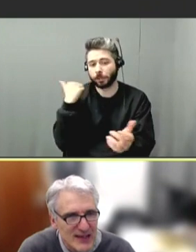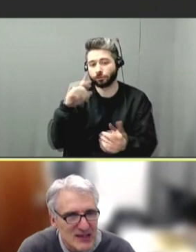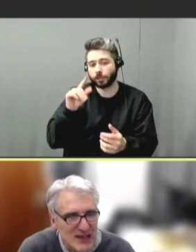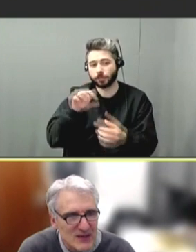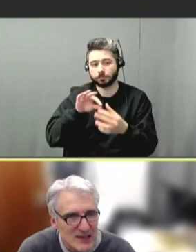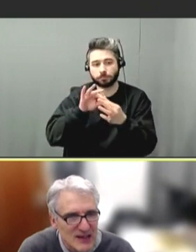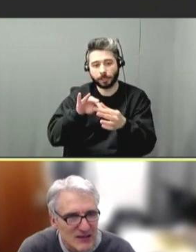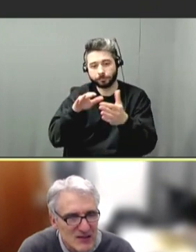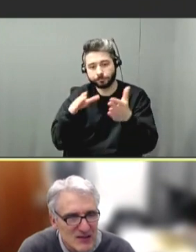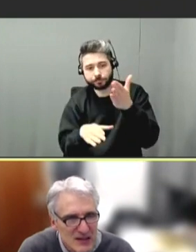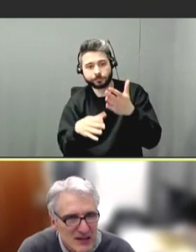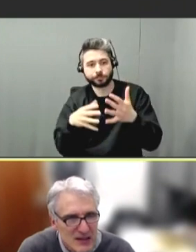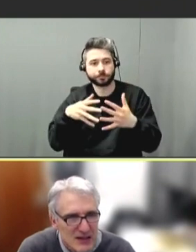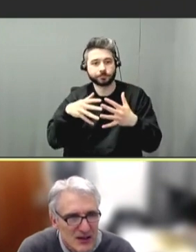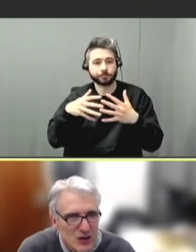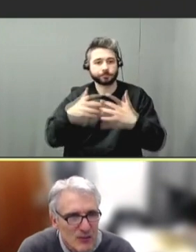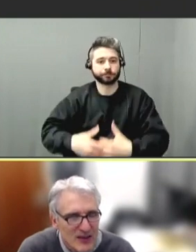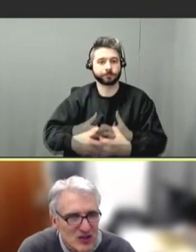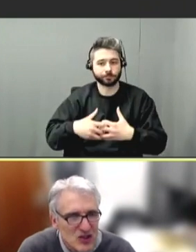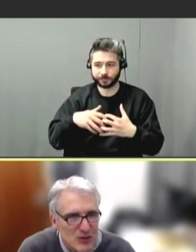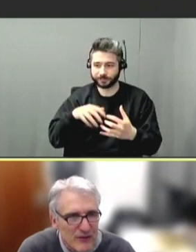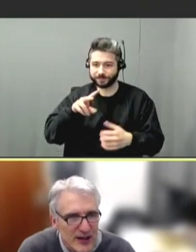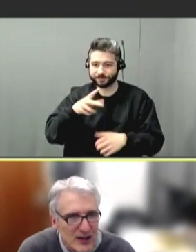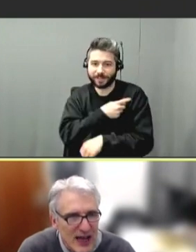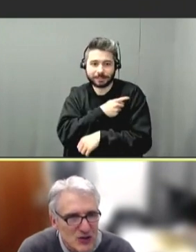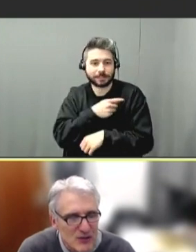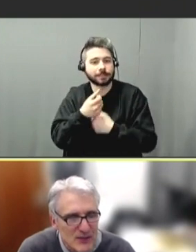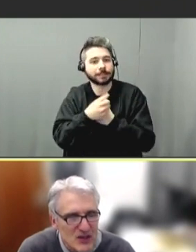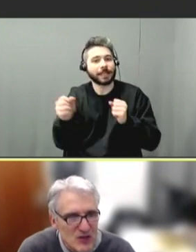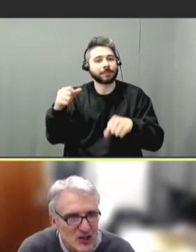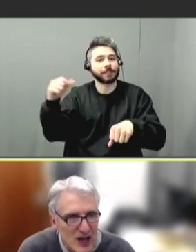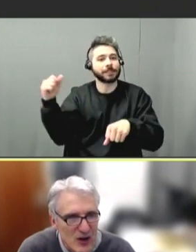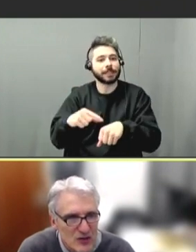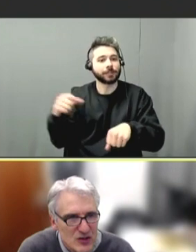of vaccine safety signals, new methods to prevent or capture administration errors,